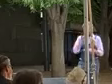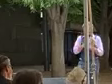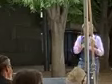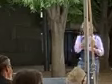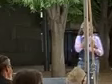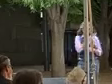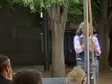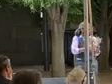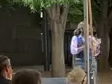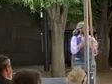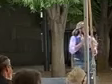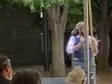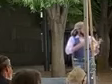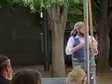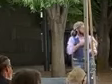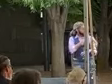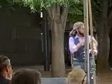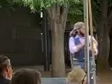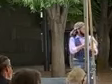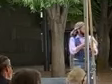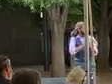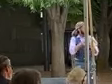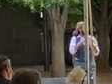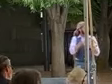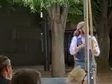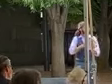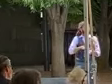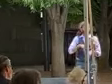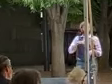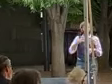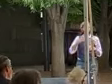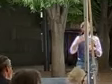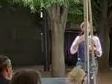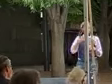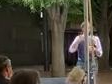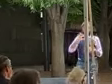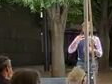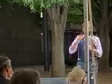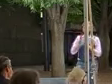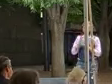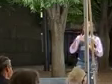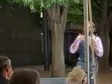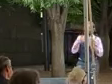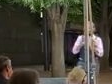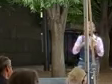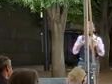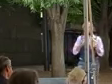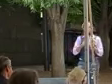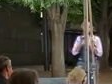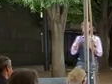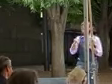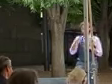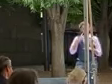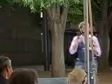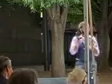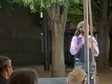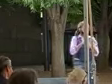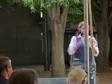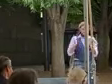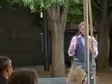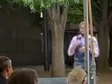You are trying to make the District of Columbia the next state and you with the many efforts you've done to promote civil rights among all Americans.